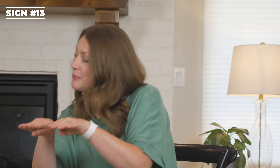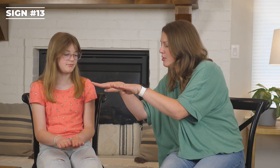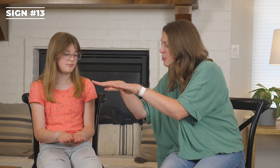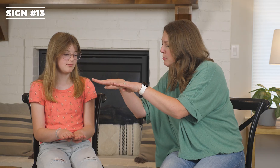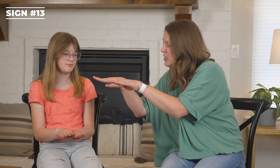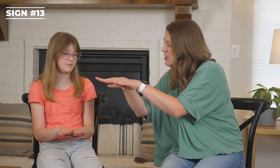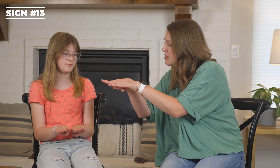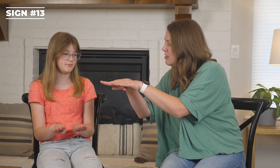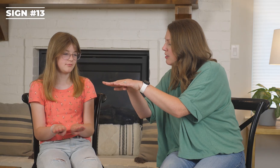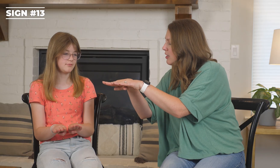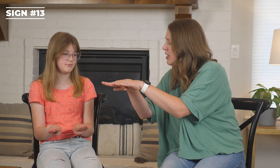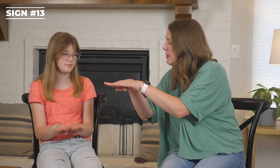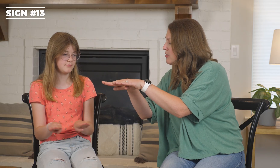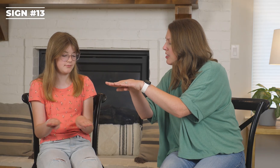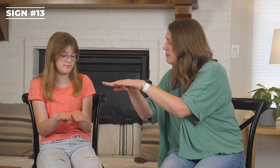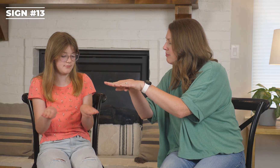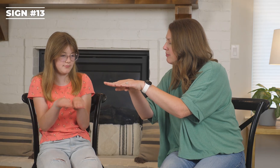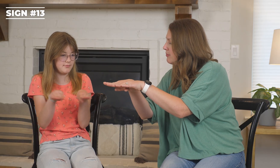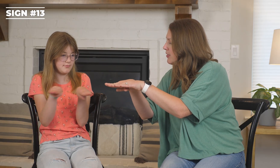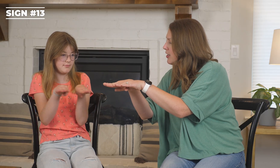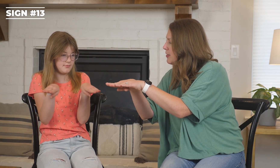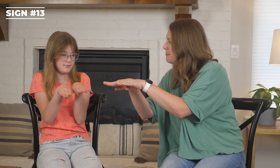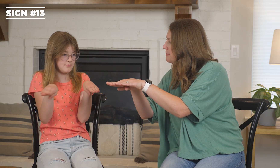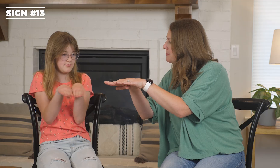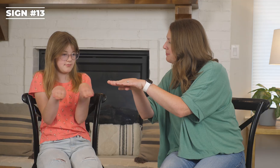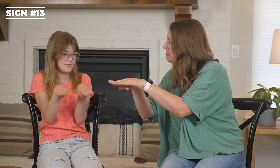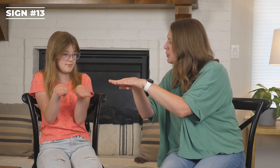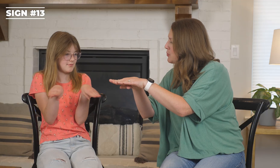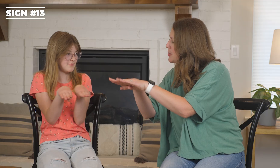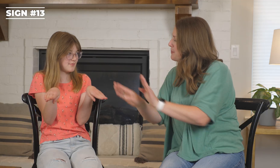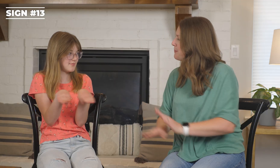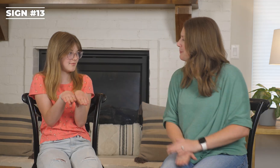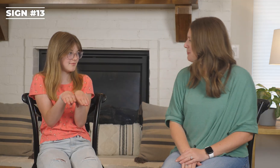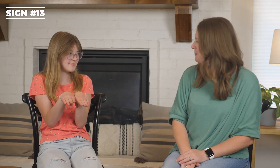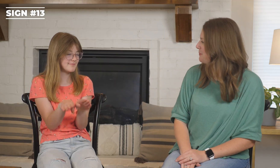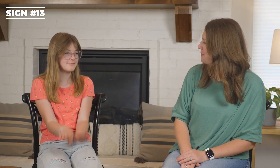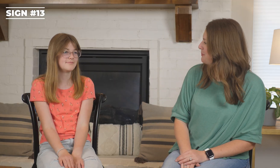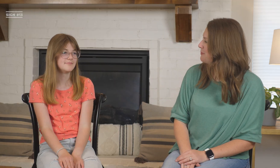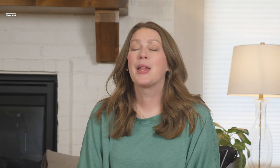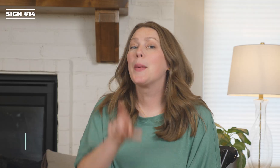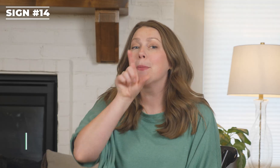So bees kind of bounce in. Very good boots.